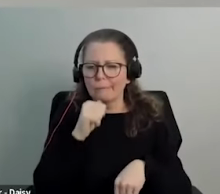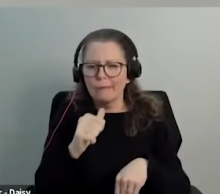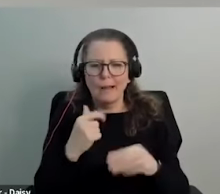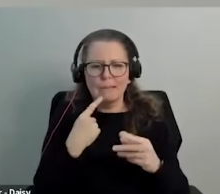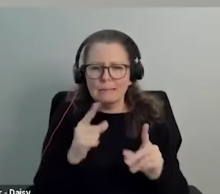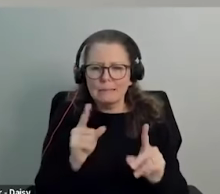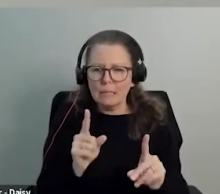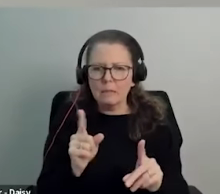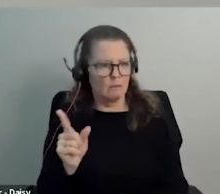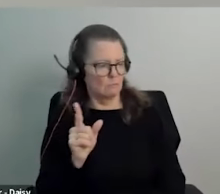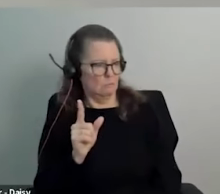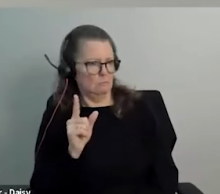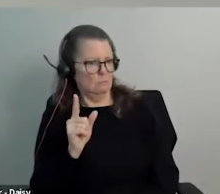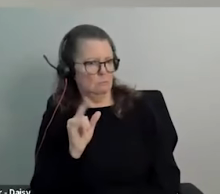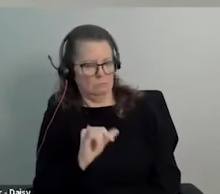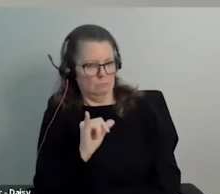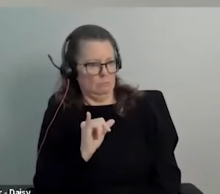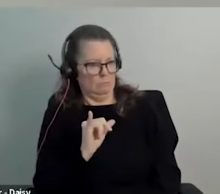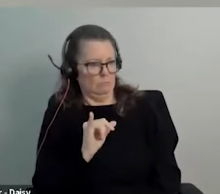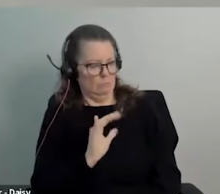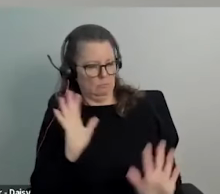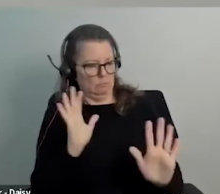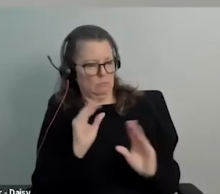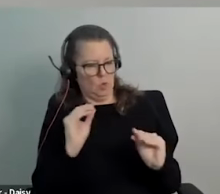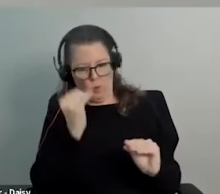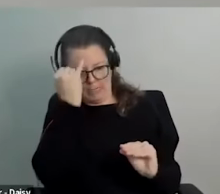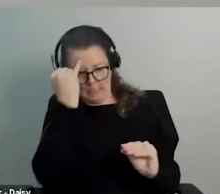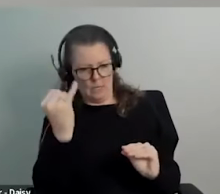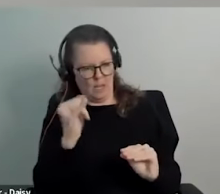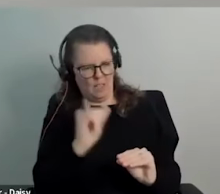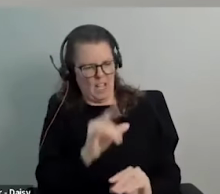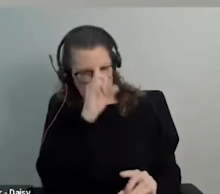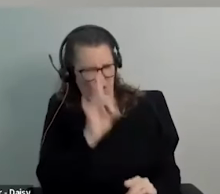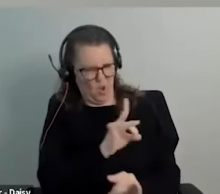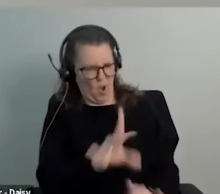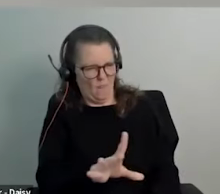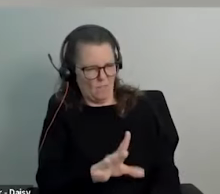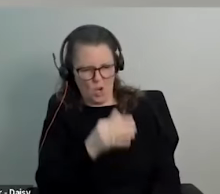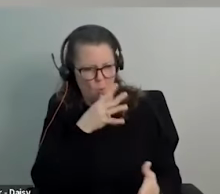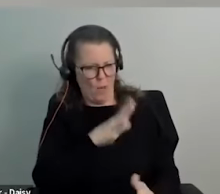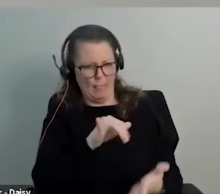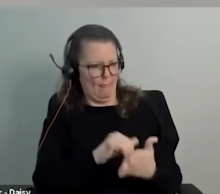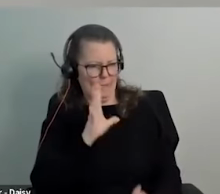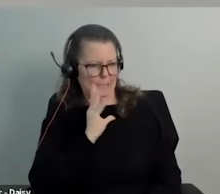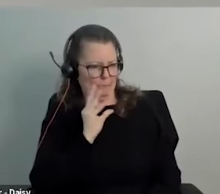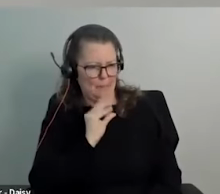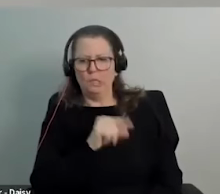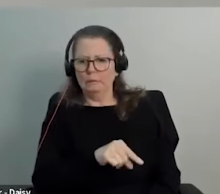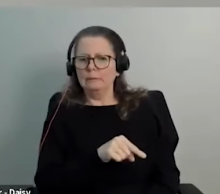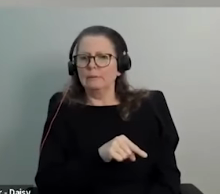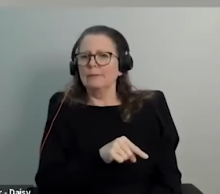And he just was like, "Oh my gosh, I had no idea. That's a terrible experience." And from that point on,